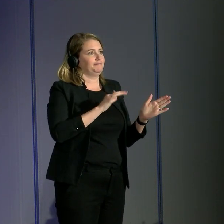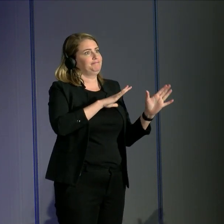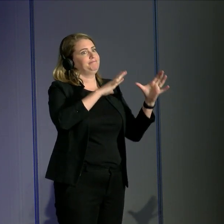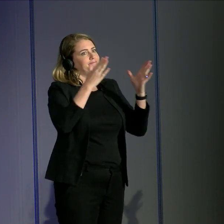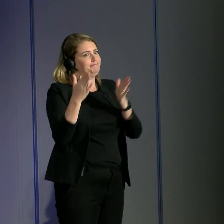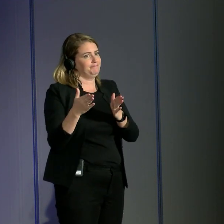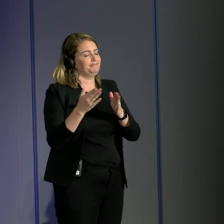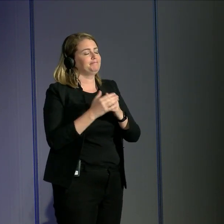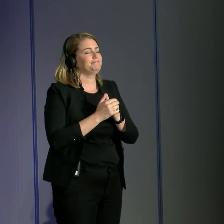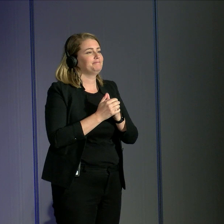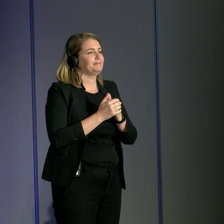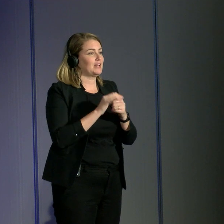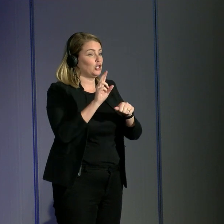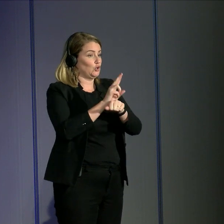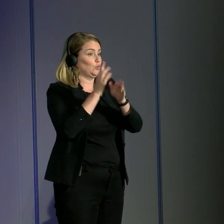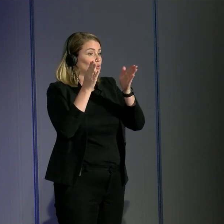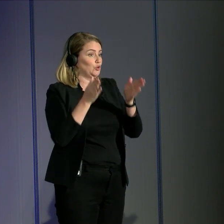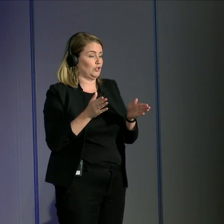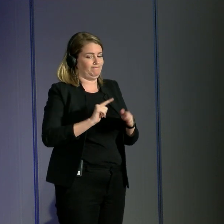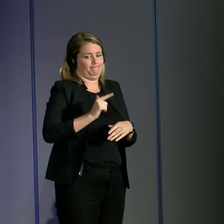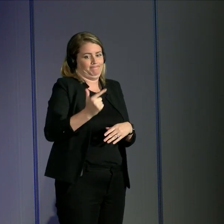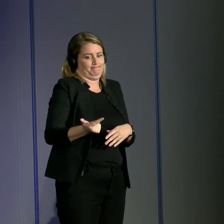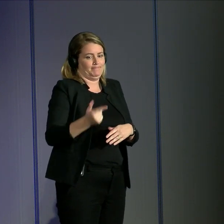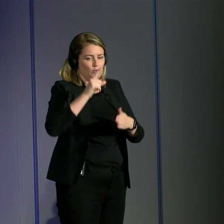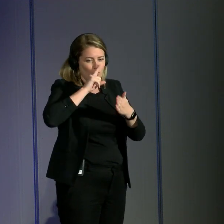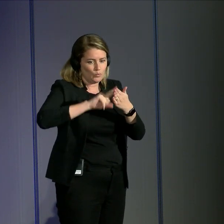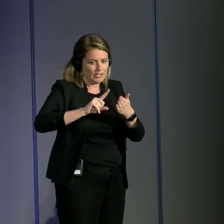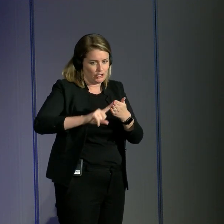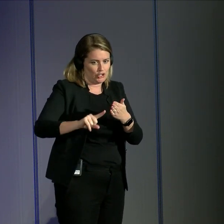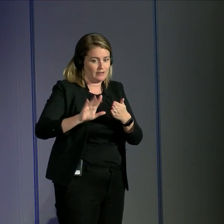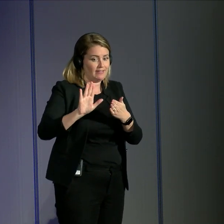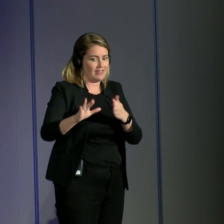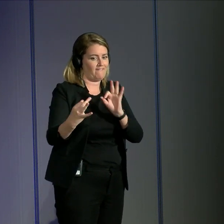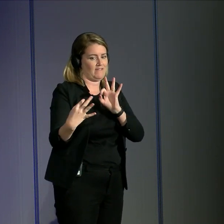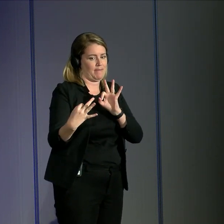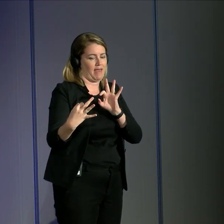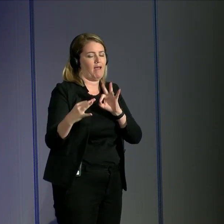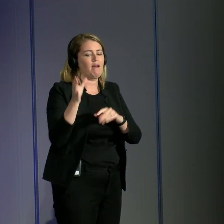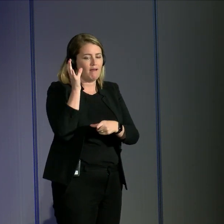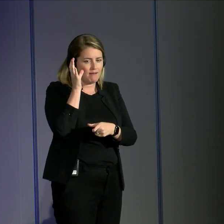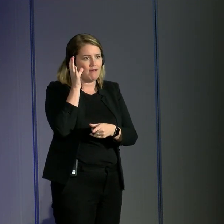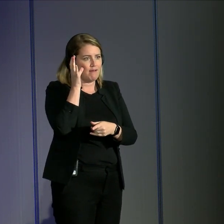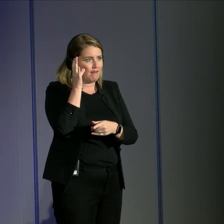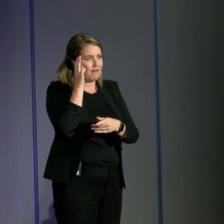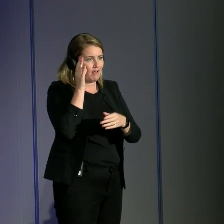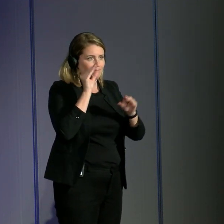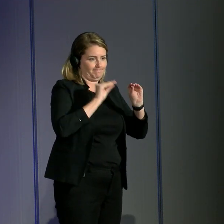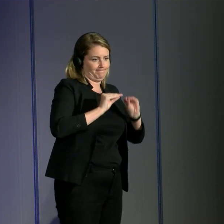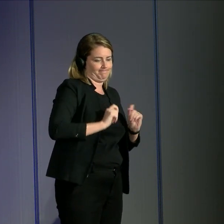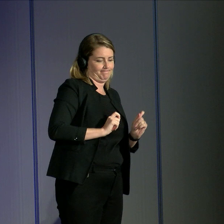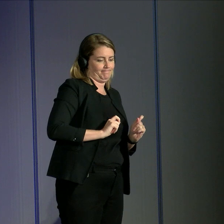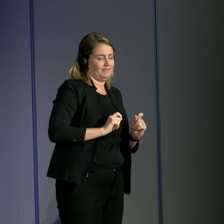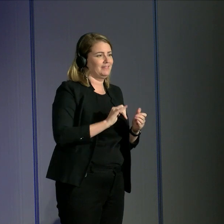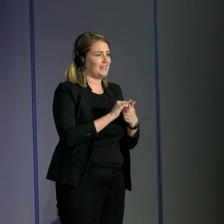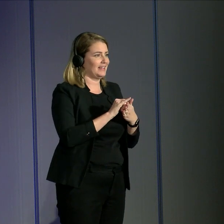And we've got that user research part, that user feedback. These are all the bits we need.